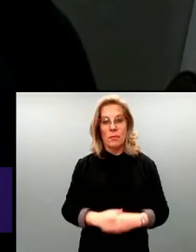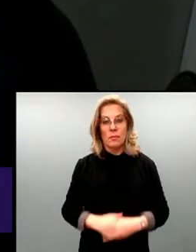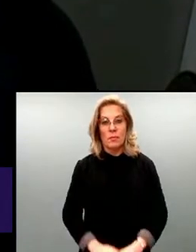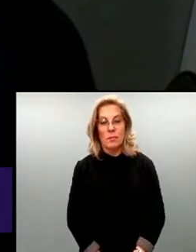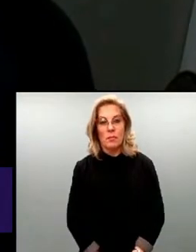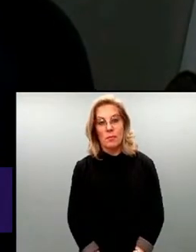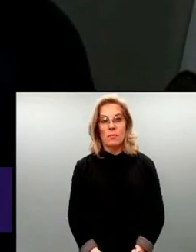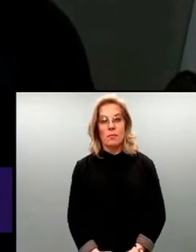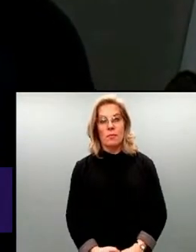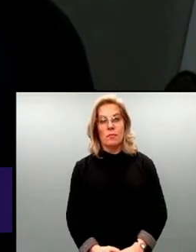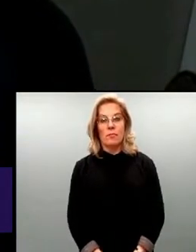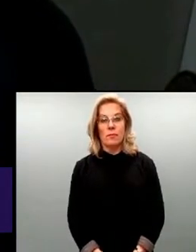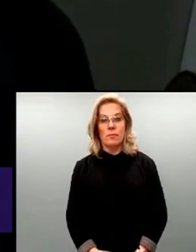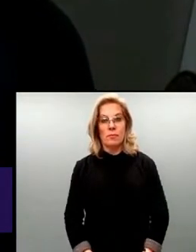Decisions might be made by the family of the inmate.